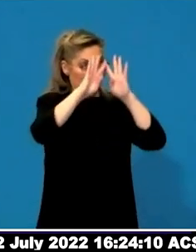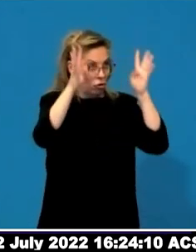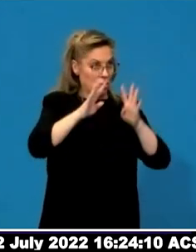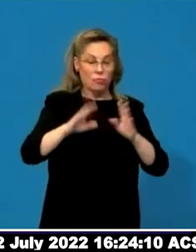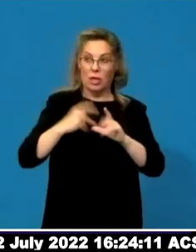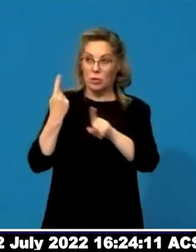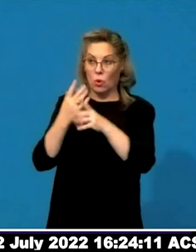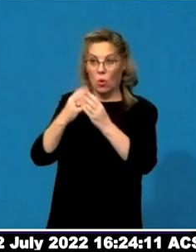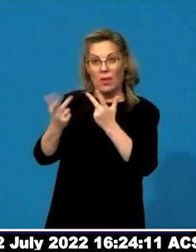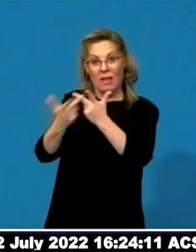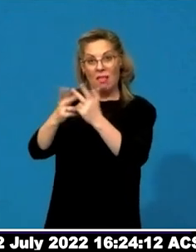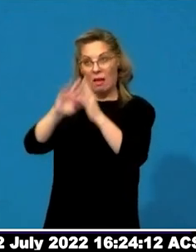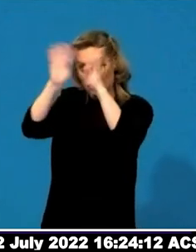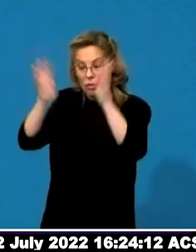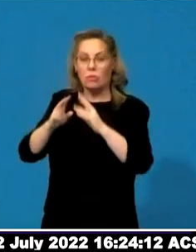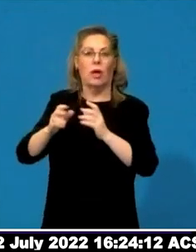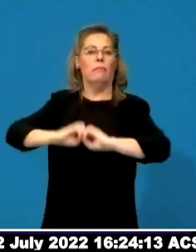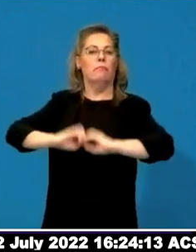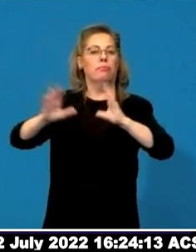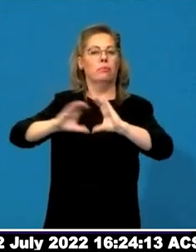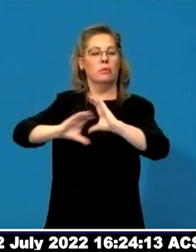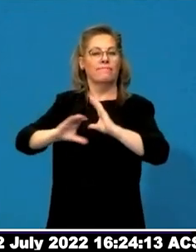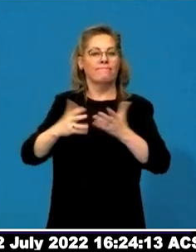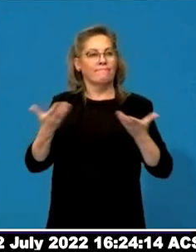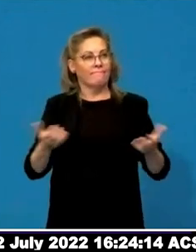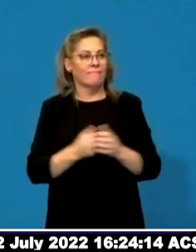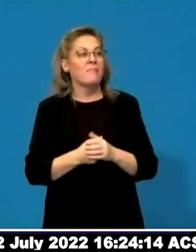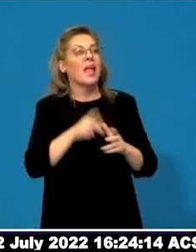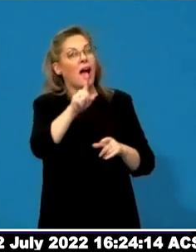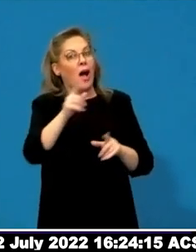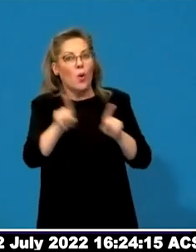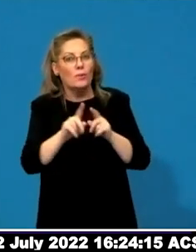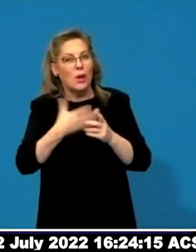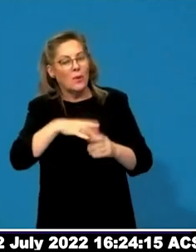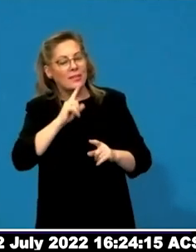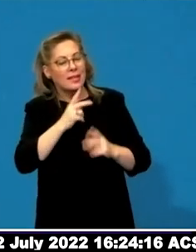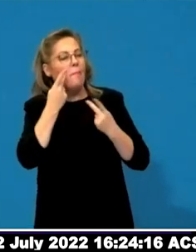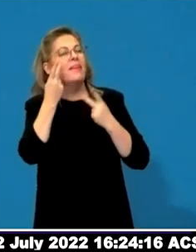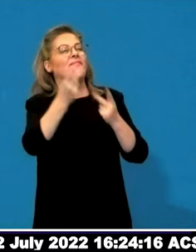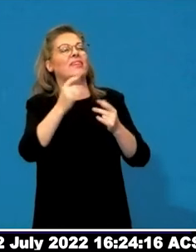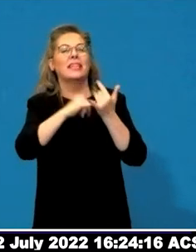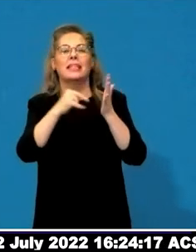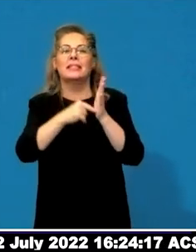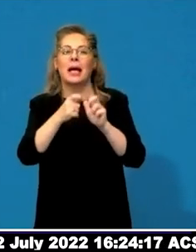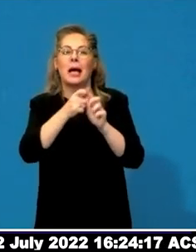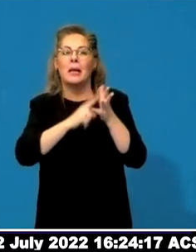I also want to say that I've been to St Paul's village, I liked it very much.